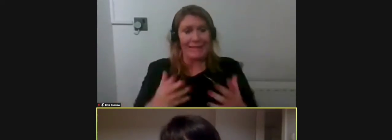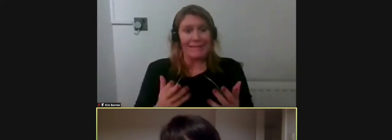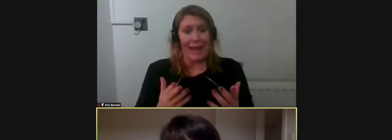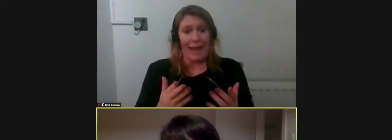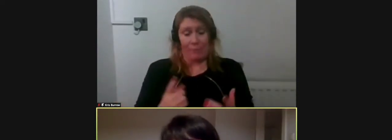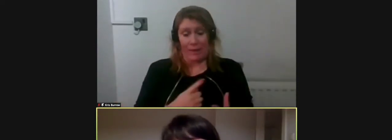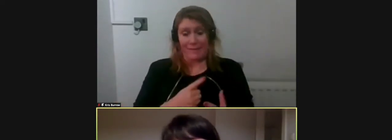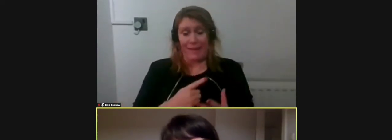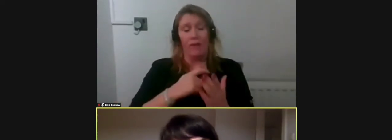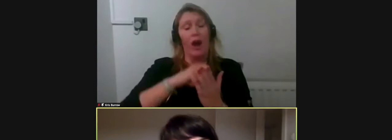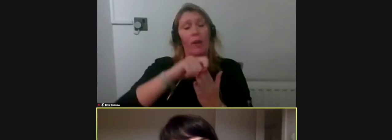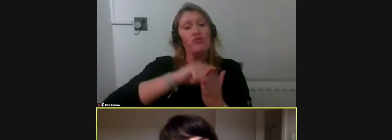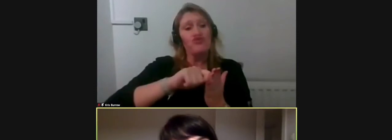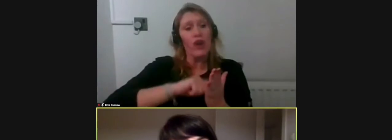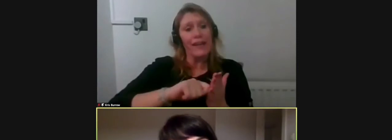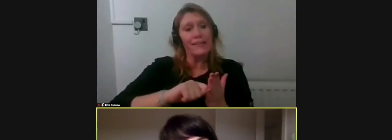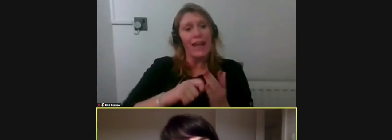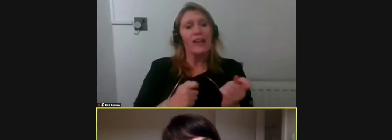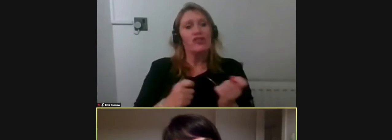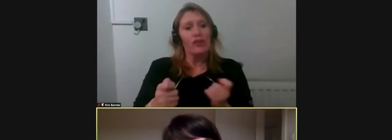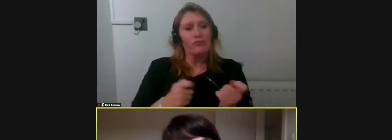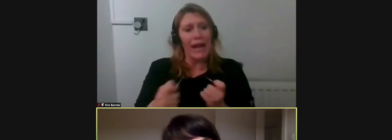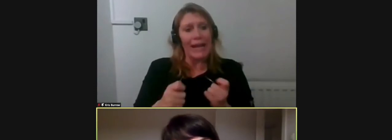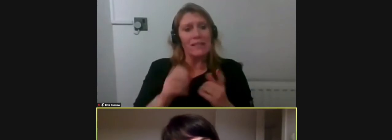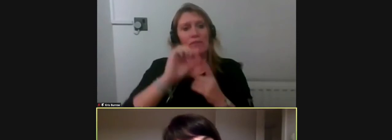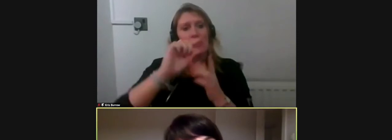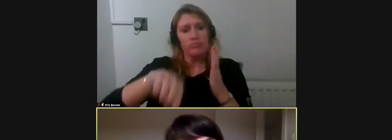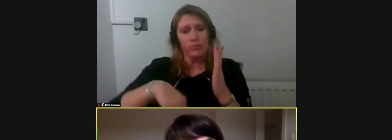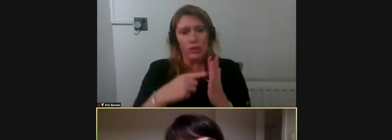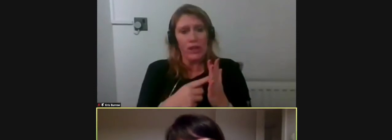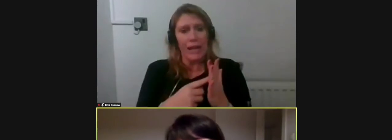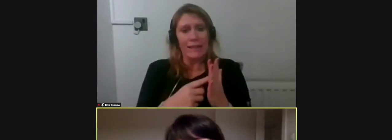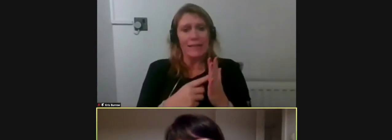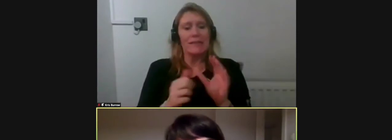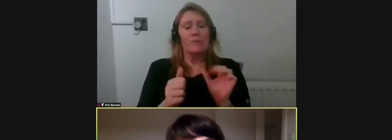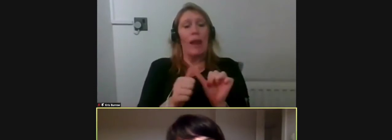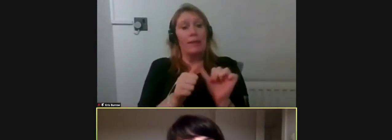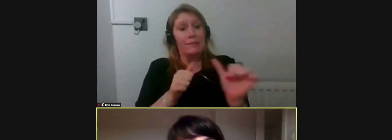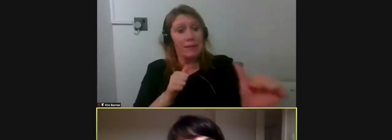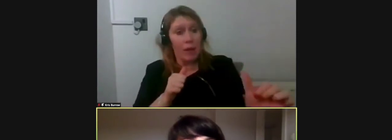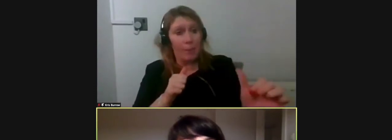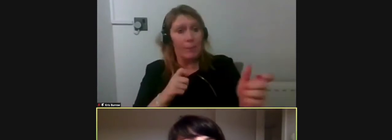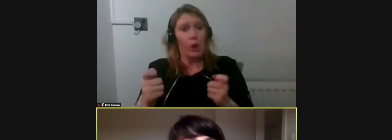project, as well, as being the kind of company co-ordinator. I just want to